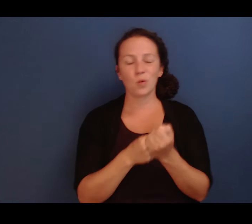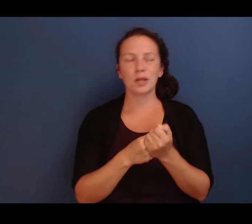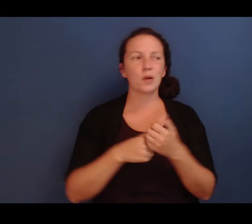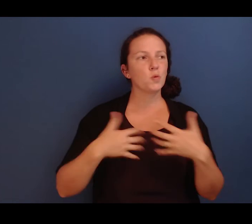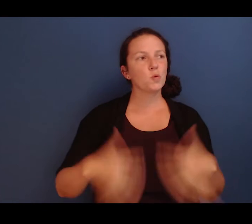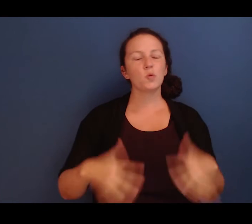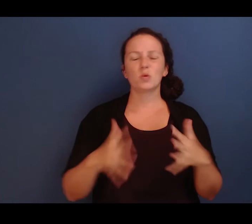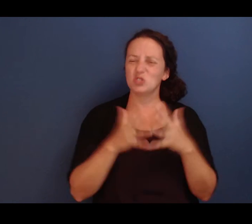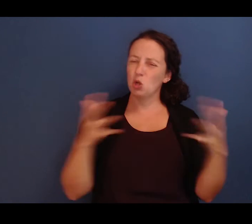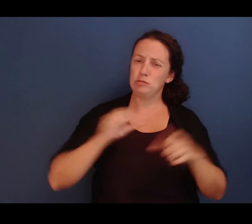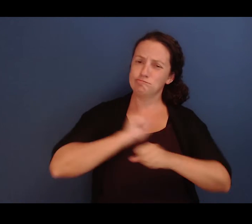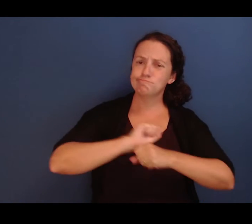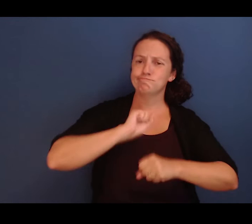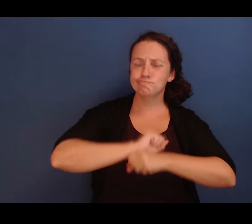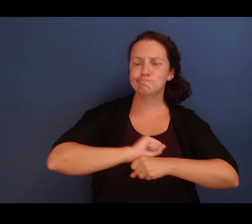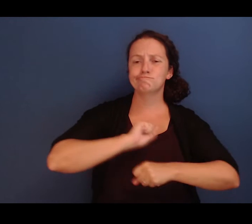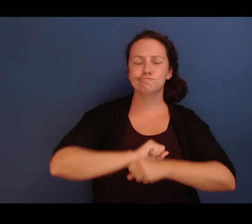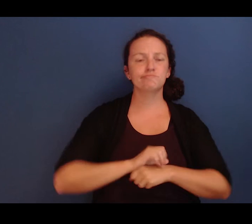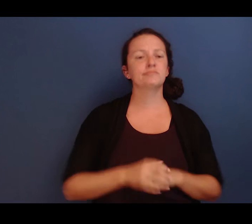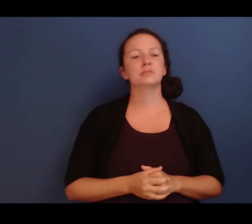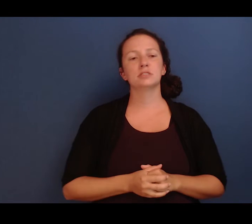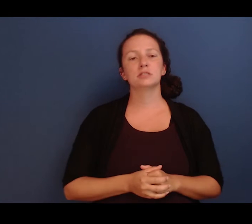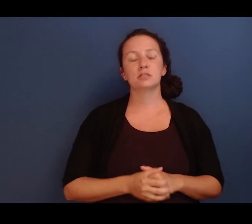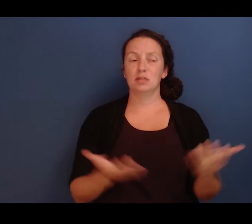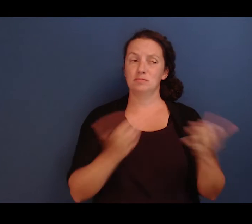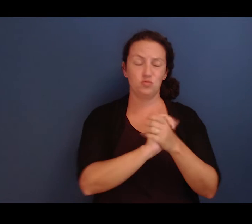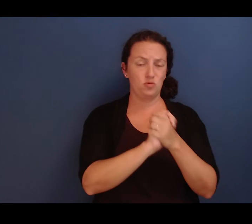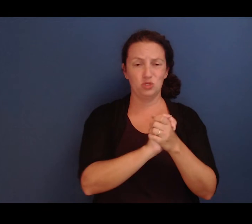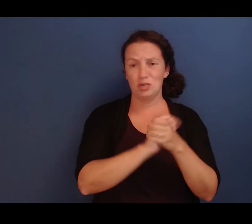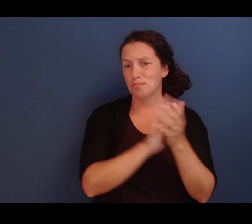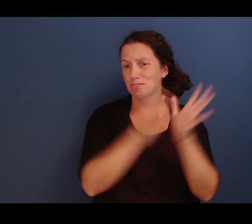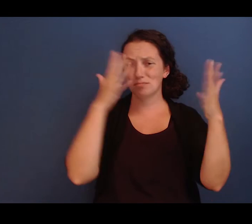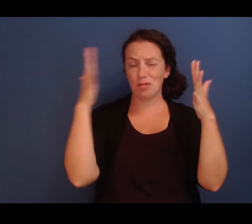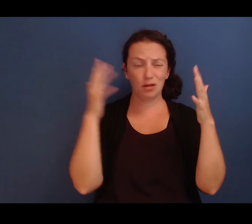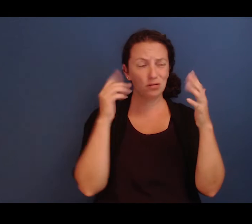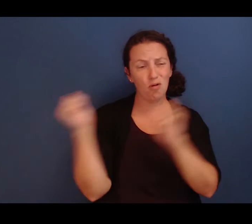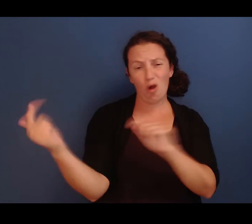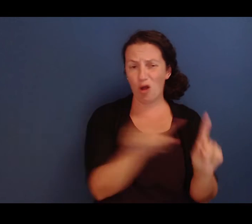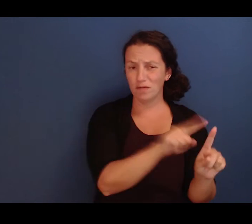work that everyone's doing, and I congratulate and applaud each of you for the remote work